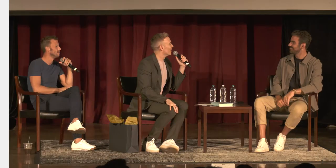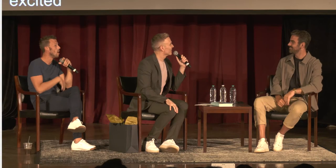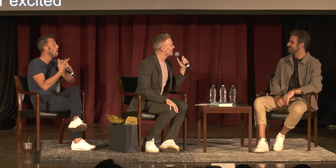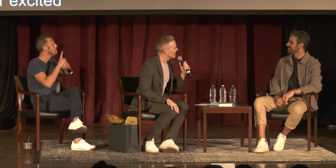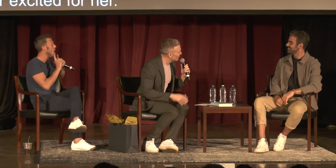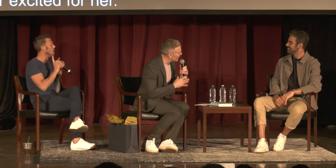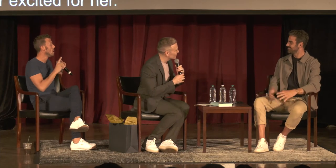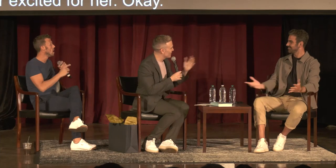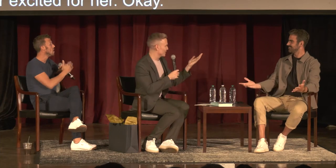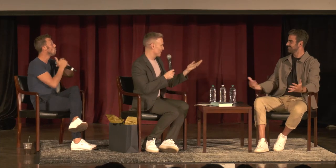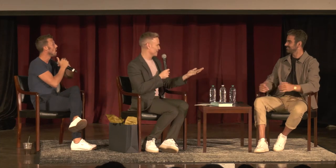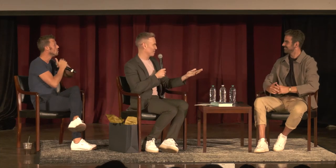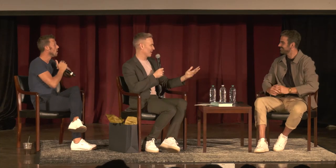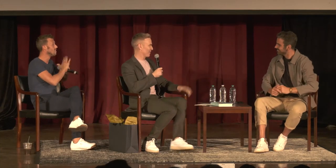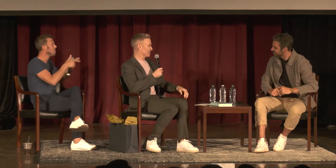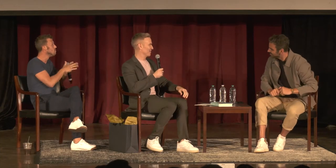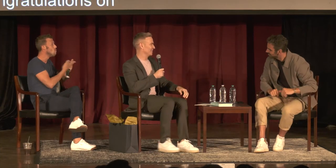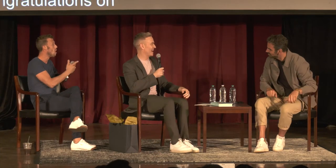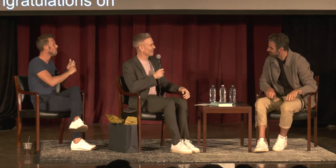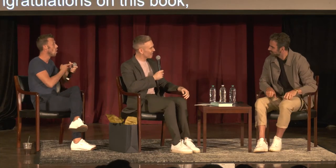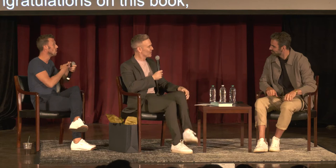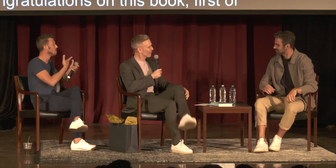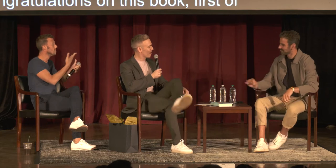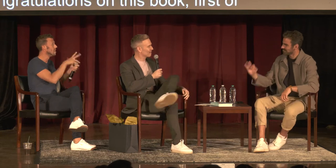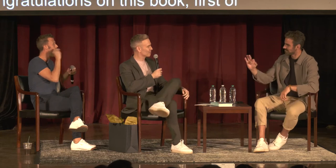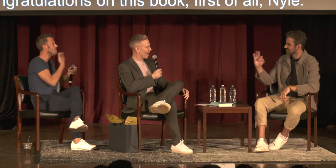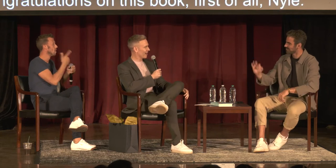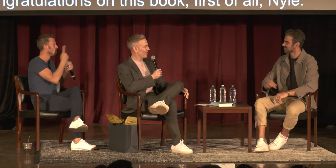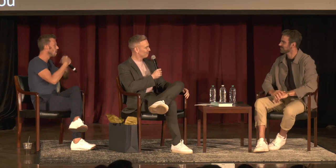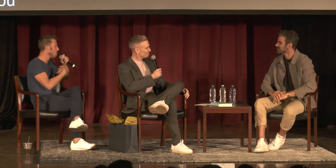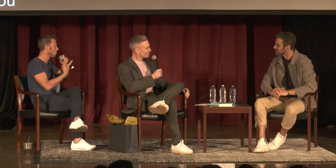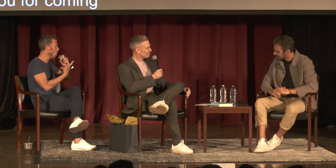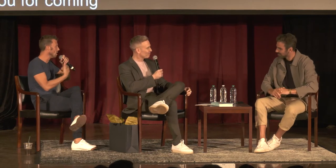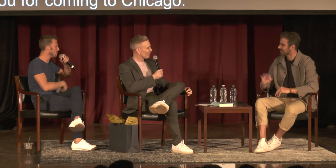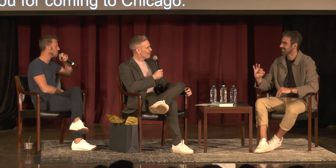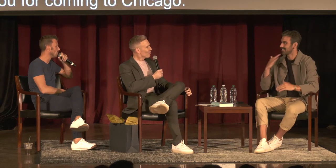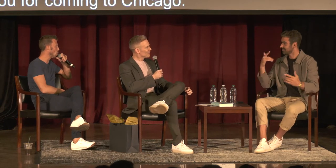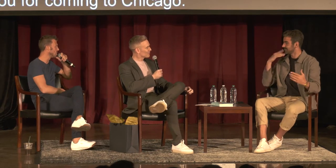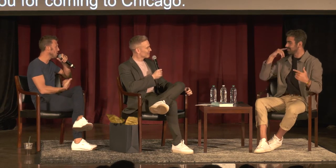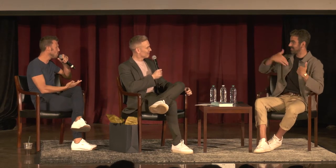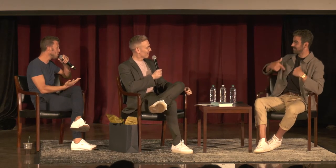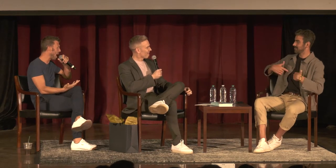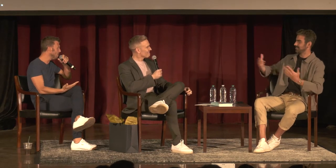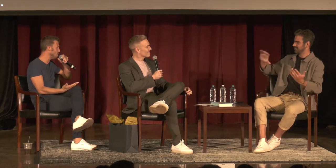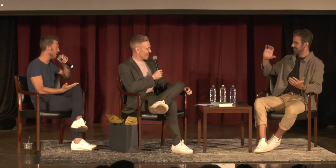Well, congratulations on this book, first of all, Nyle, thank you for coming to Chicago. Of course. Thank you so much for having me.